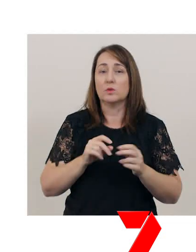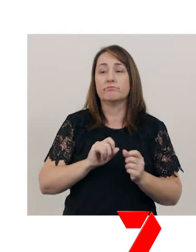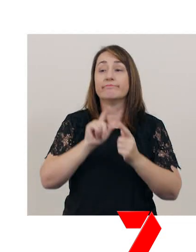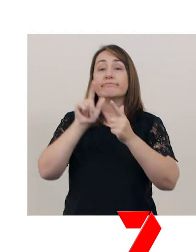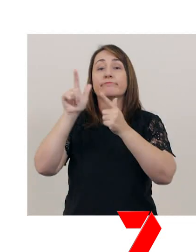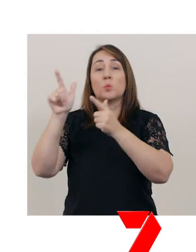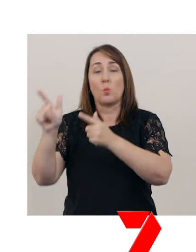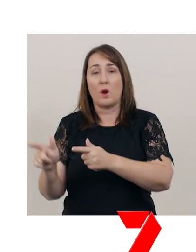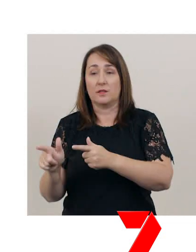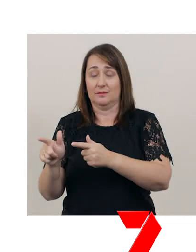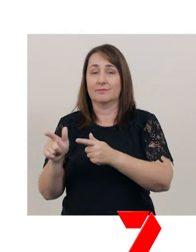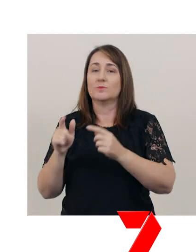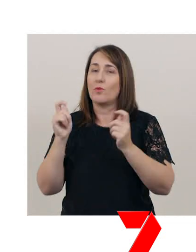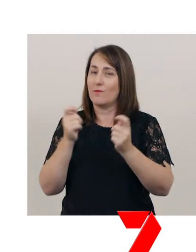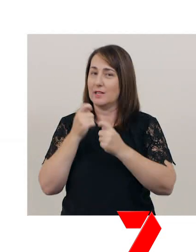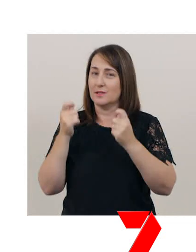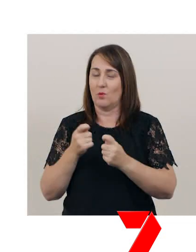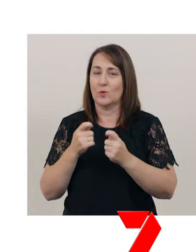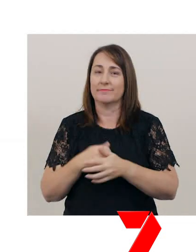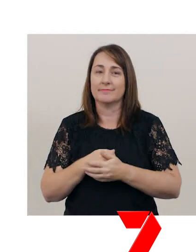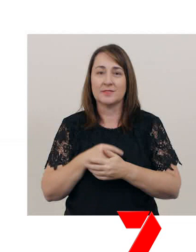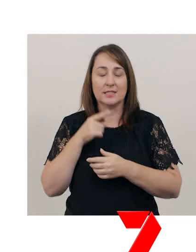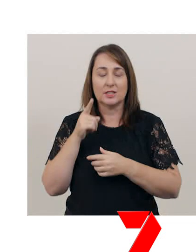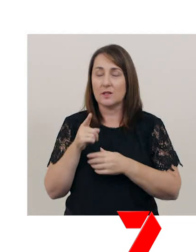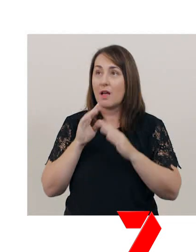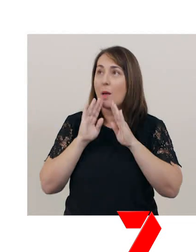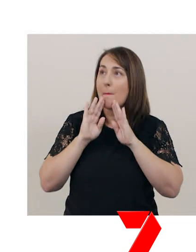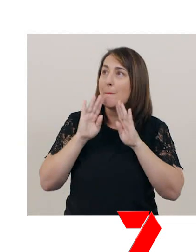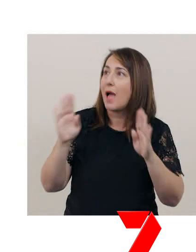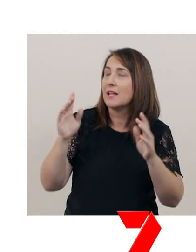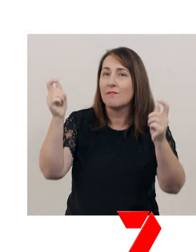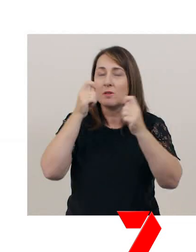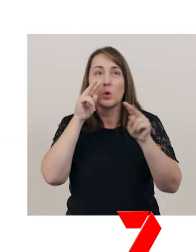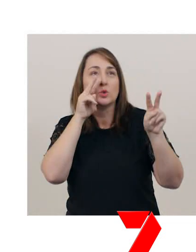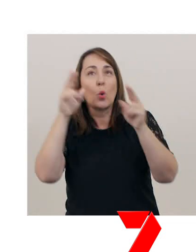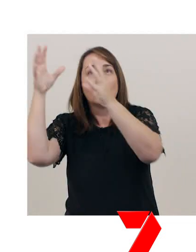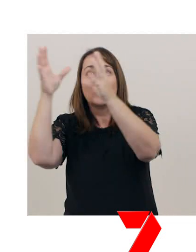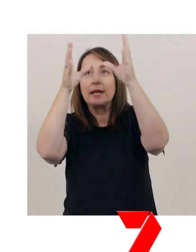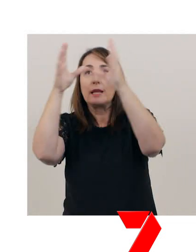How dazzled Ye Xian was by the festival. She saw the tiny, swinging, coloured lanterns.